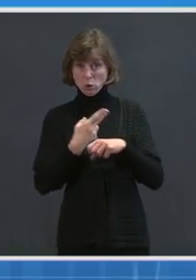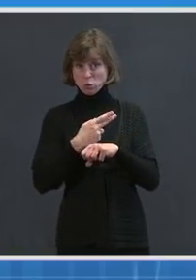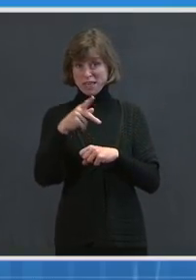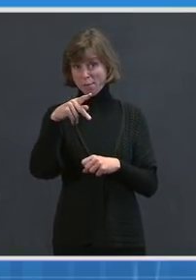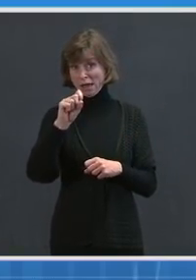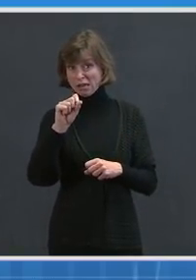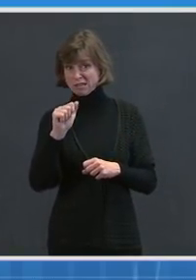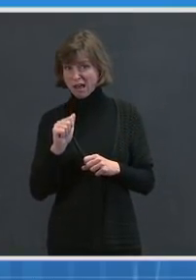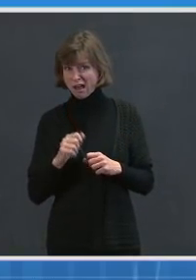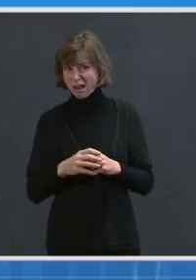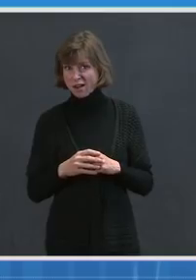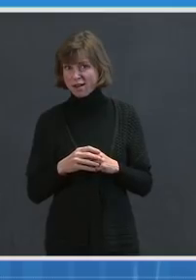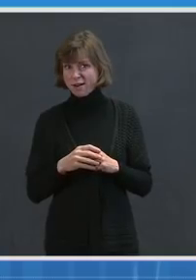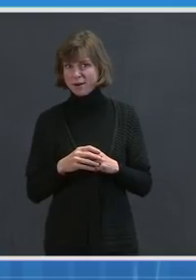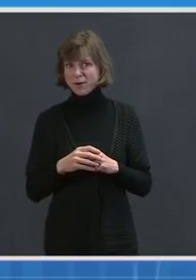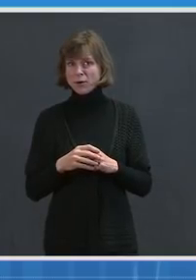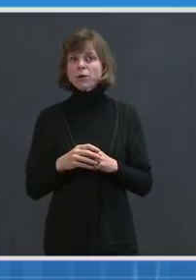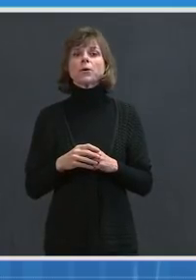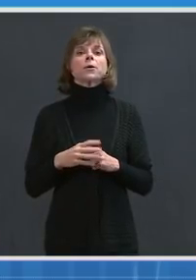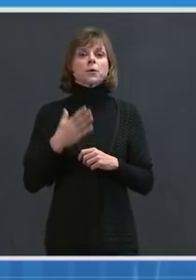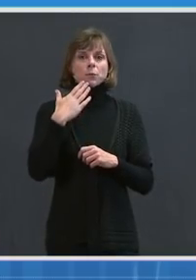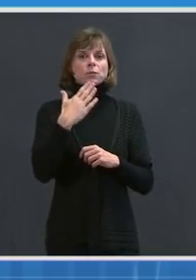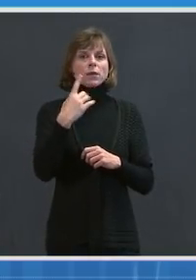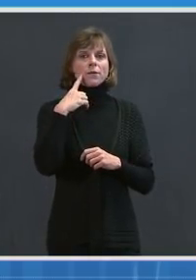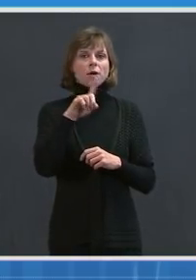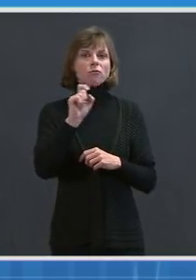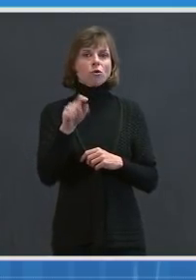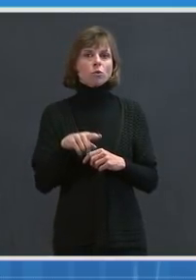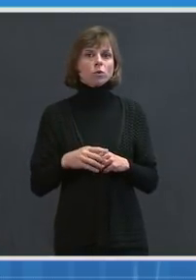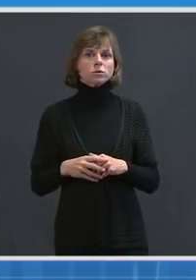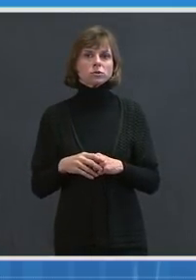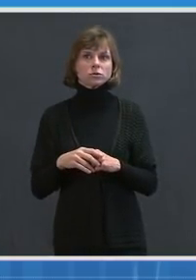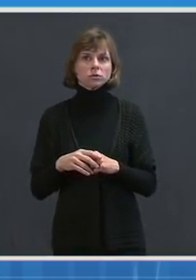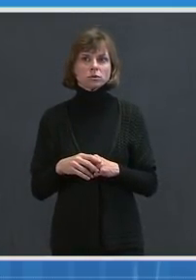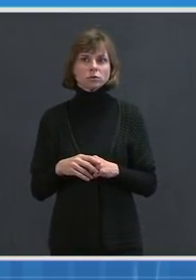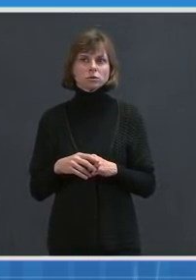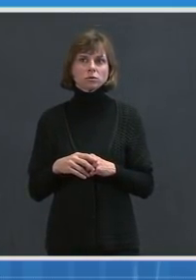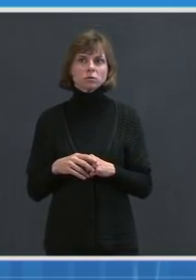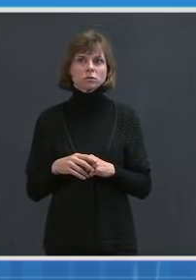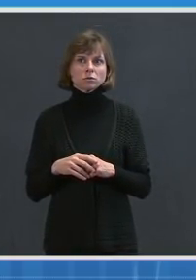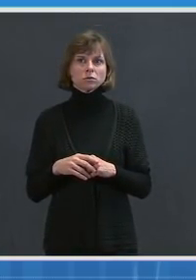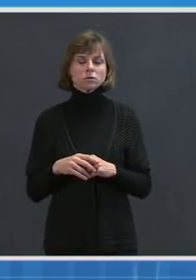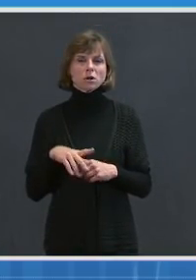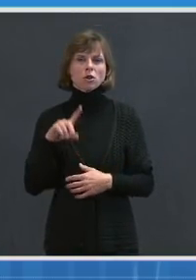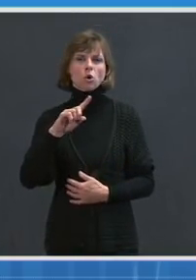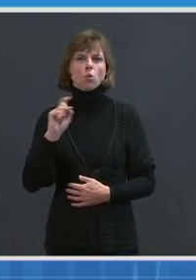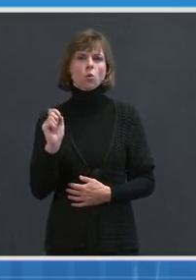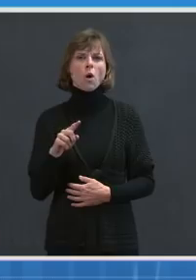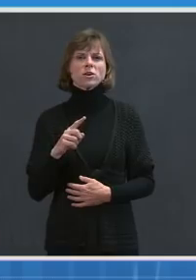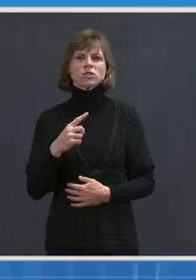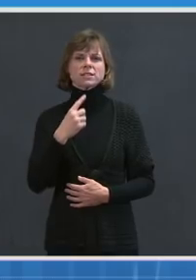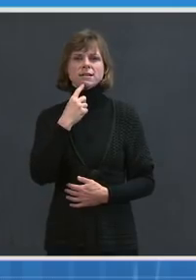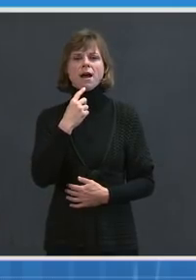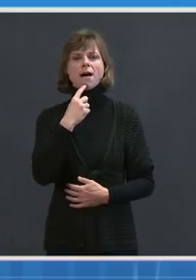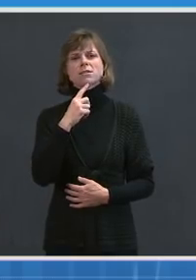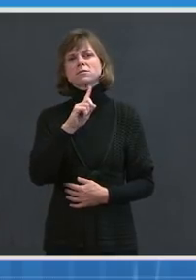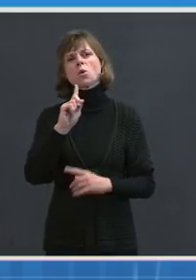Mr. Slavitt: So, Tamara, thank you for the question. So your question is: When do we go from having a situation